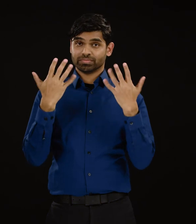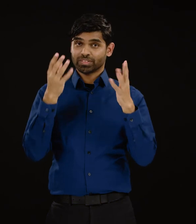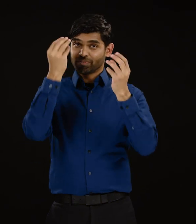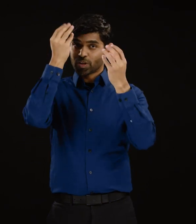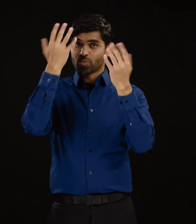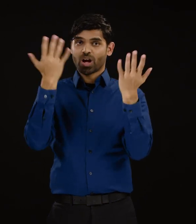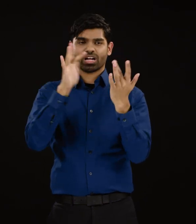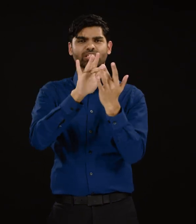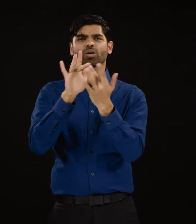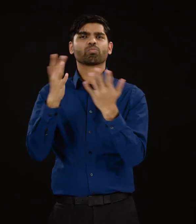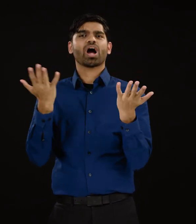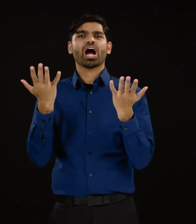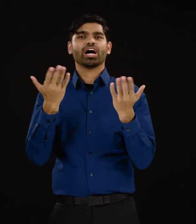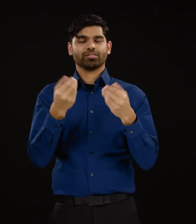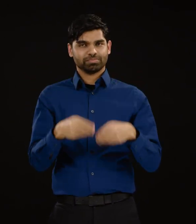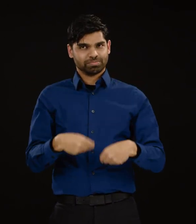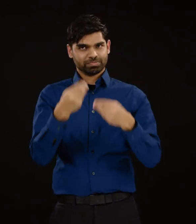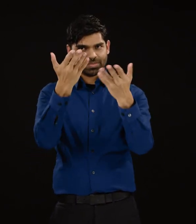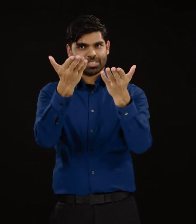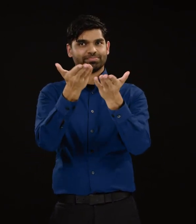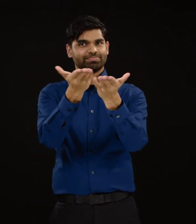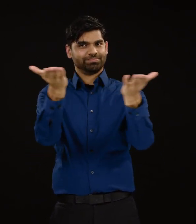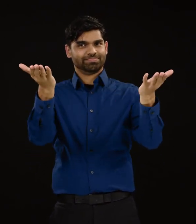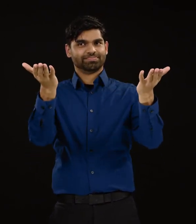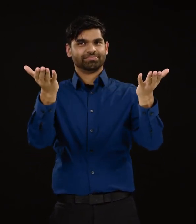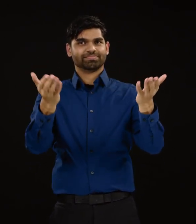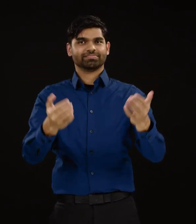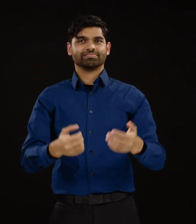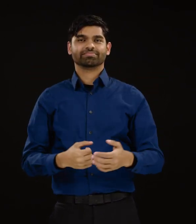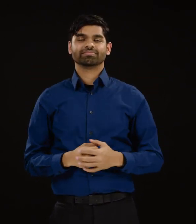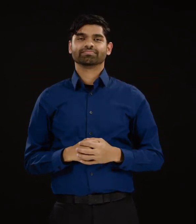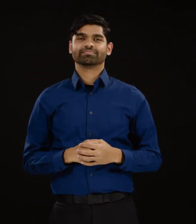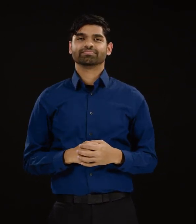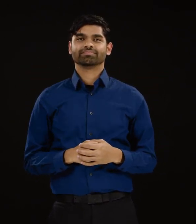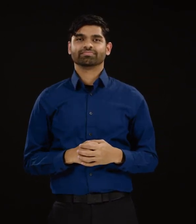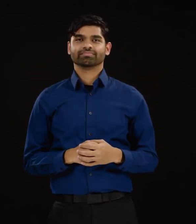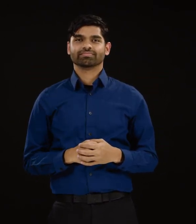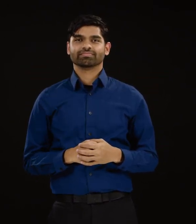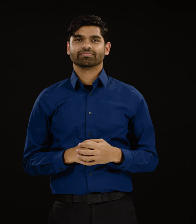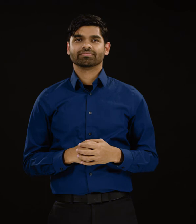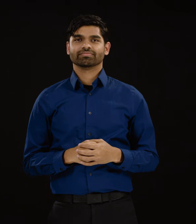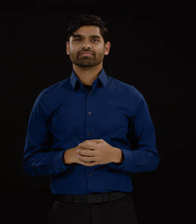Fax: 1-819-994-0218